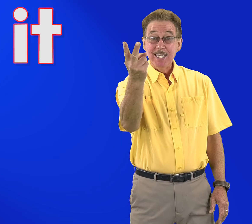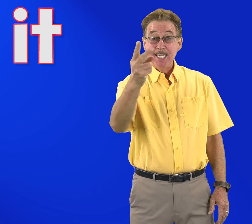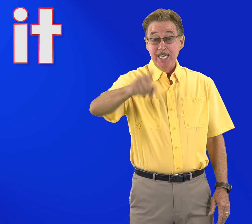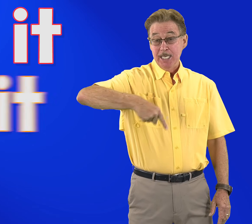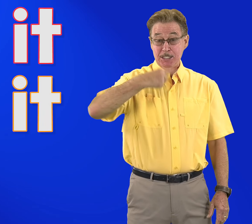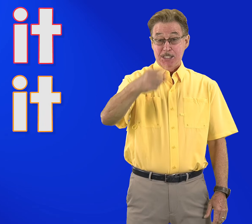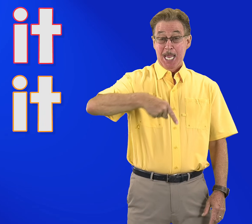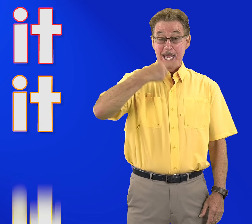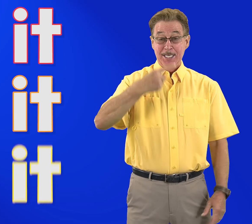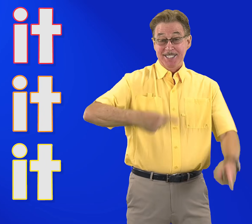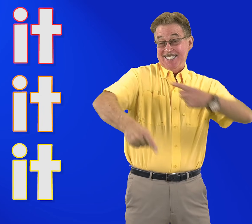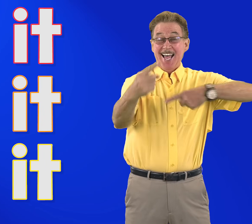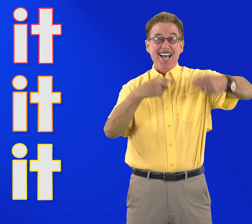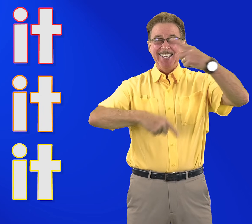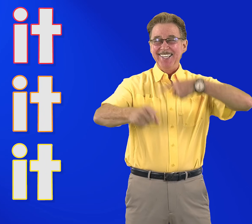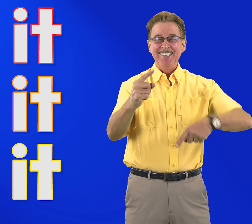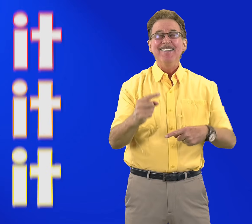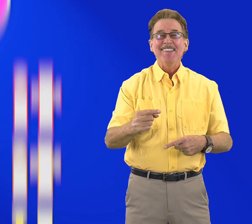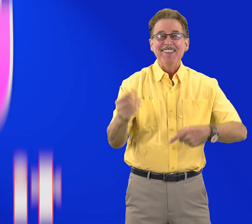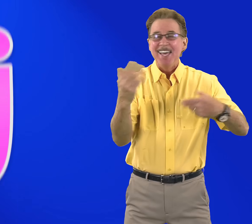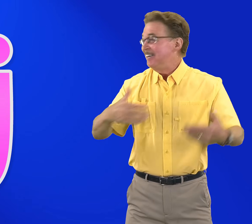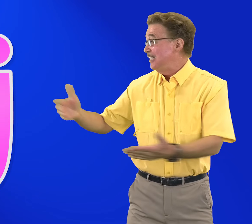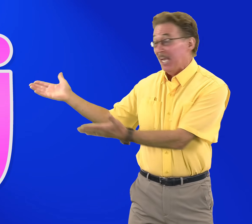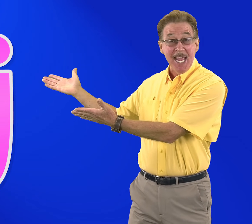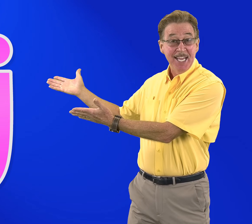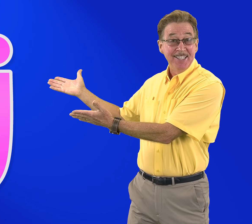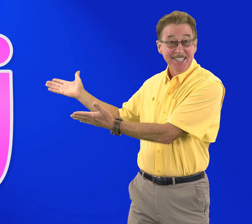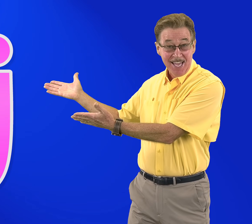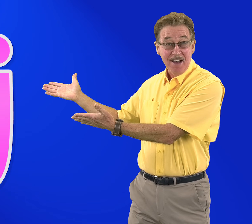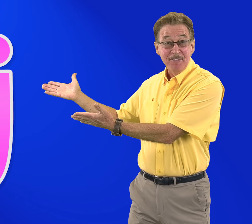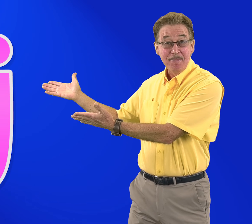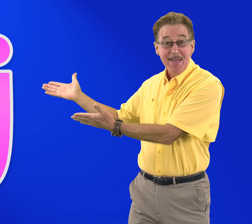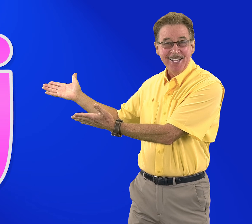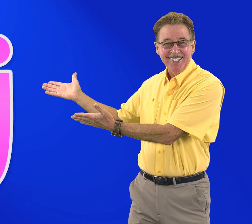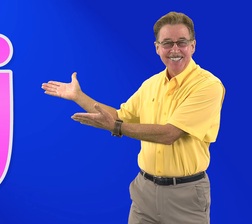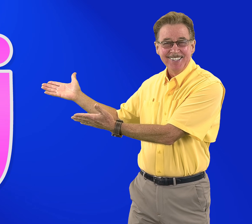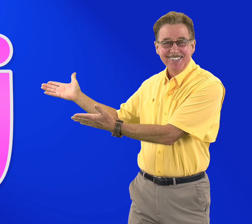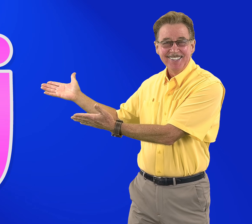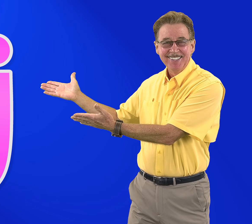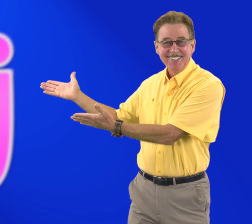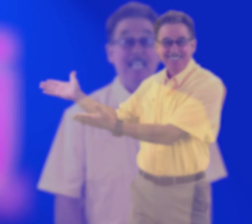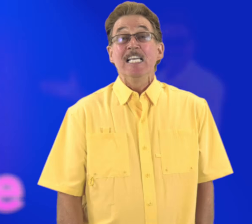See it, Say it, Sign it Letter J j in the alphabet